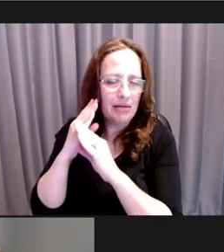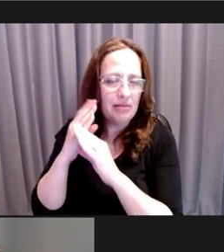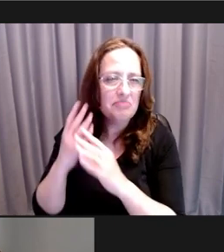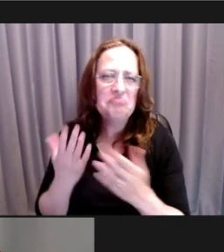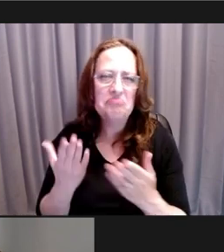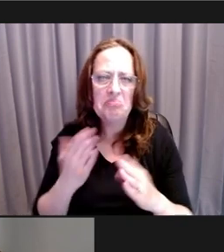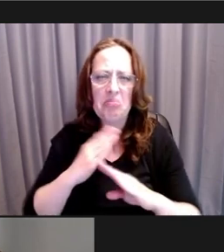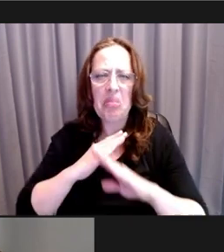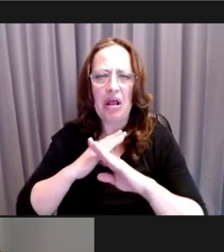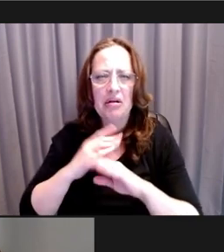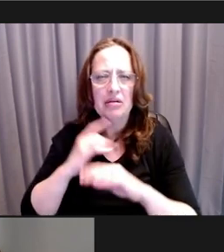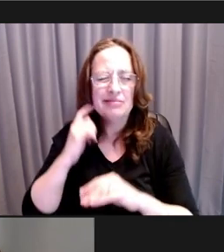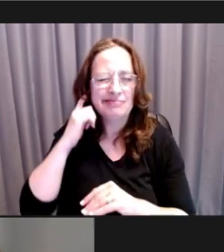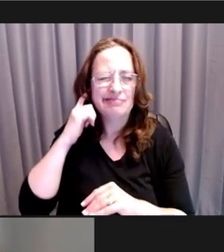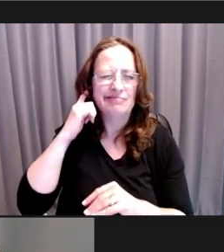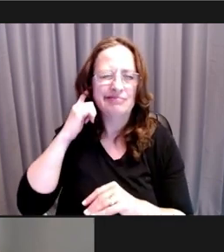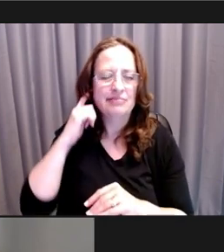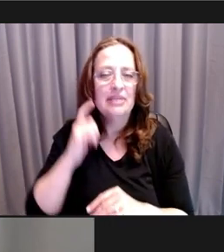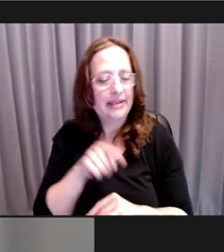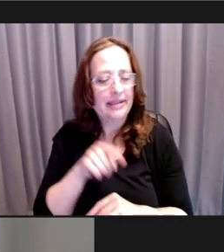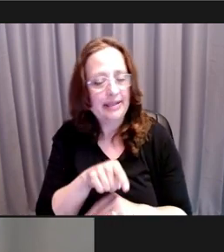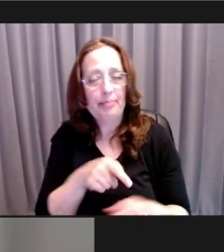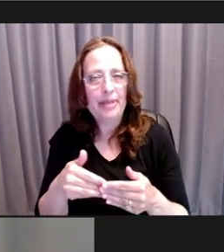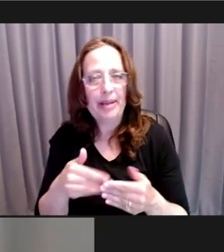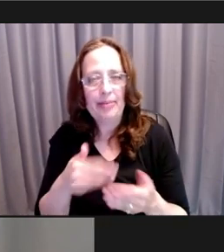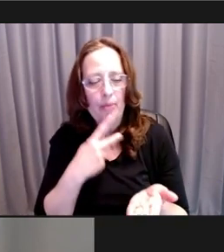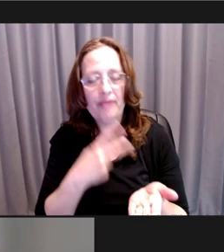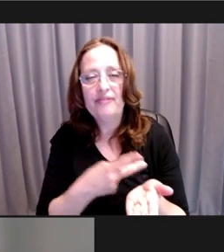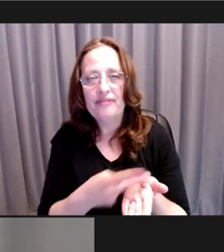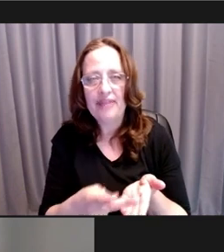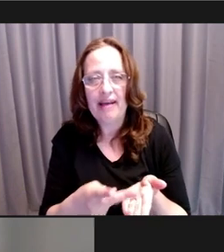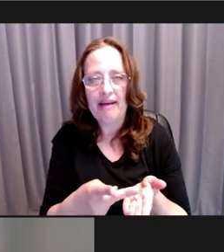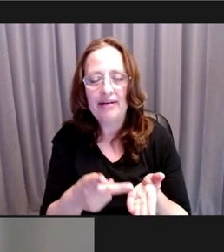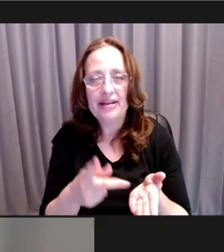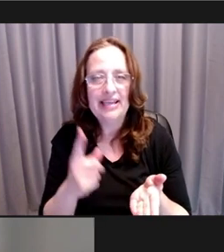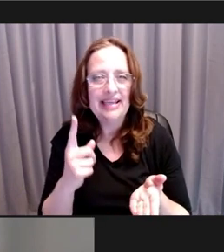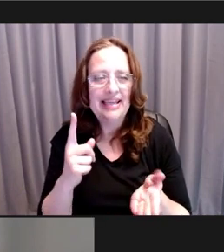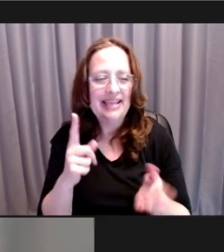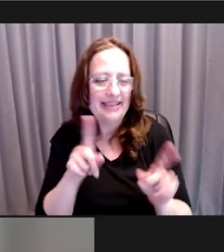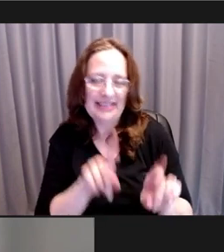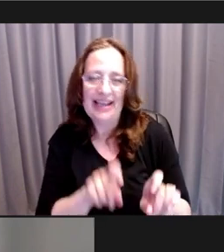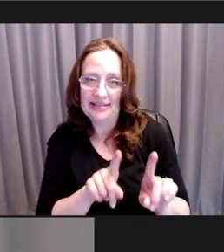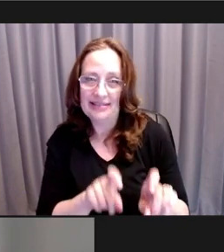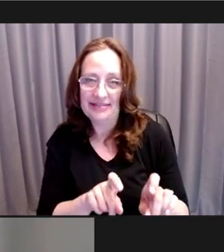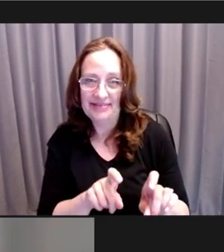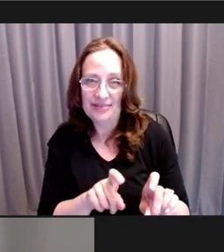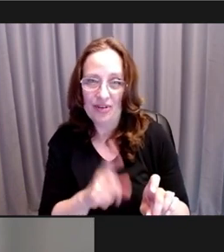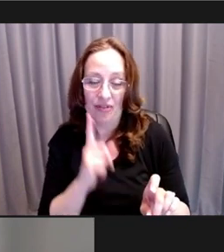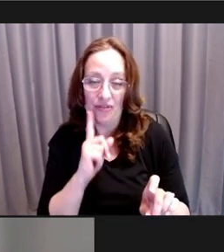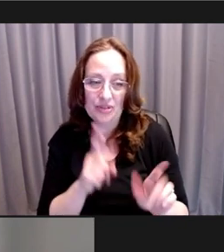a child to fail a hearing screening test, but not actually have hearing loss. And those are things that can be clarified.